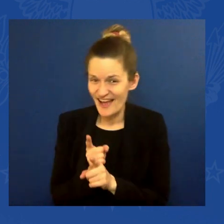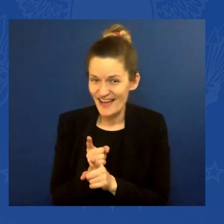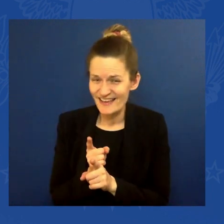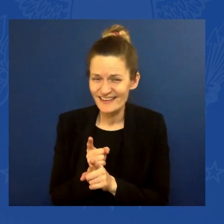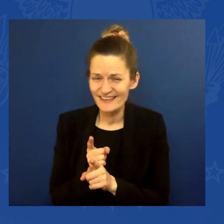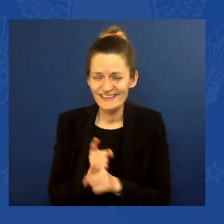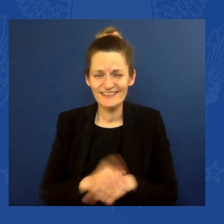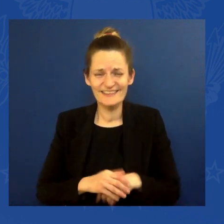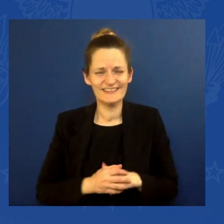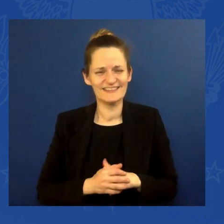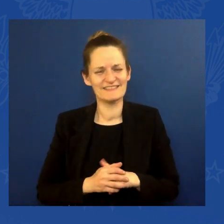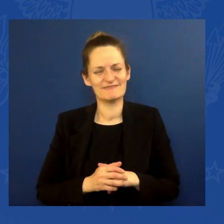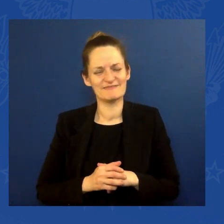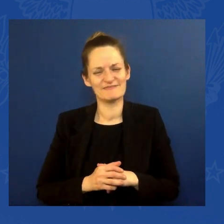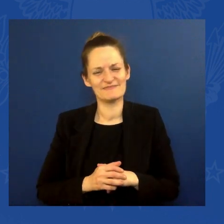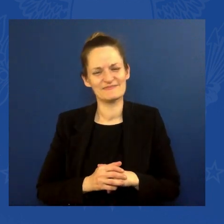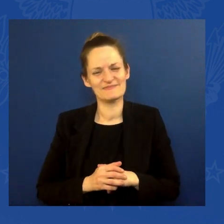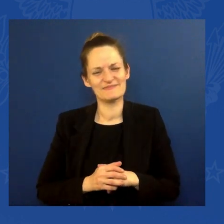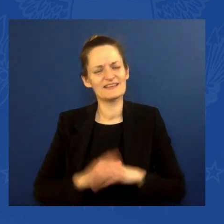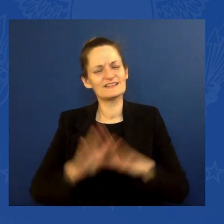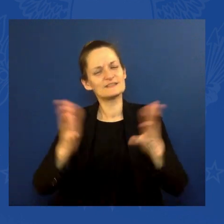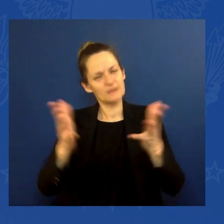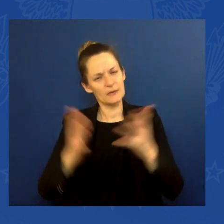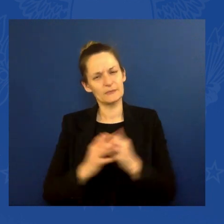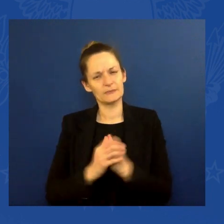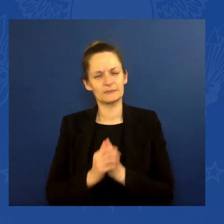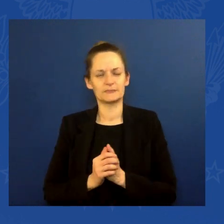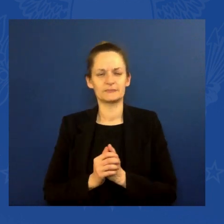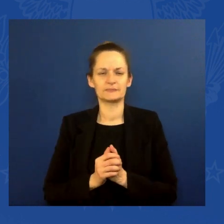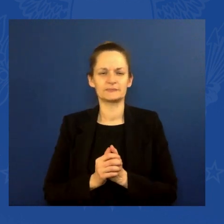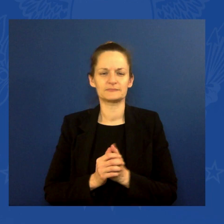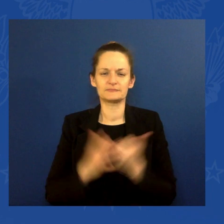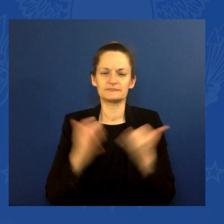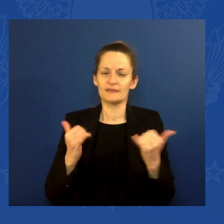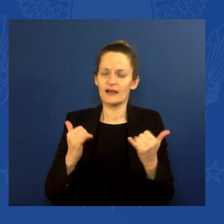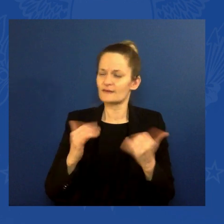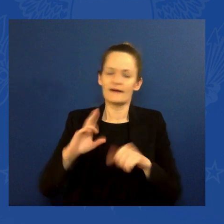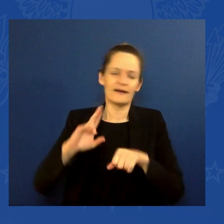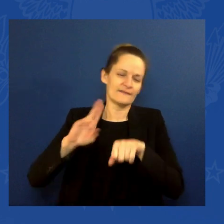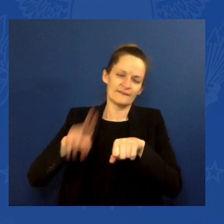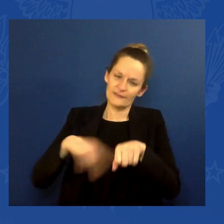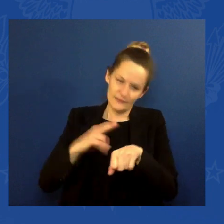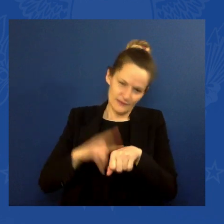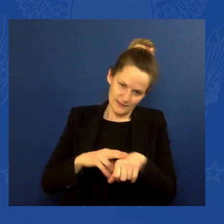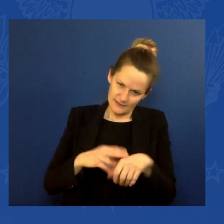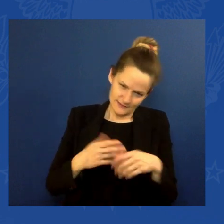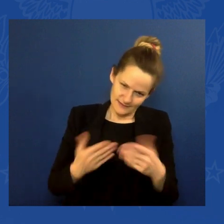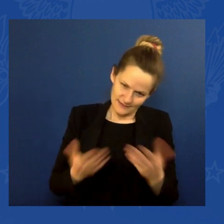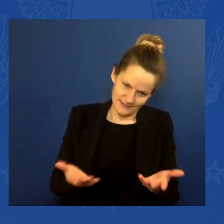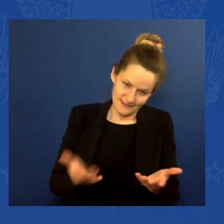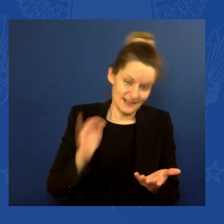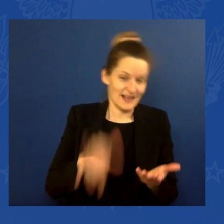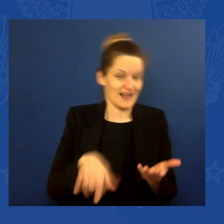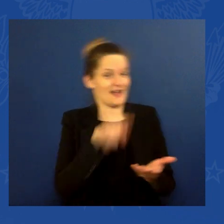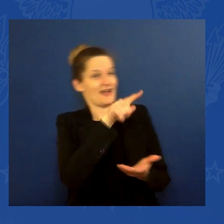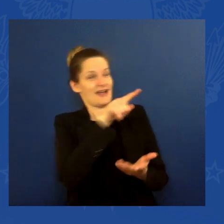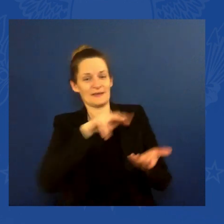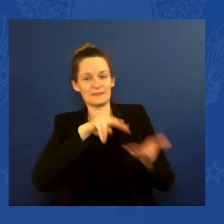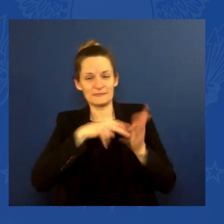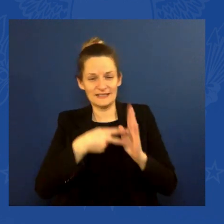But, of course, that means dealing with the present. At this time, in our time, we've seen more change and challenge,